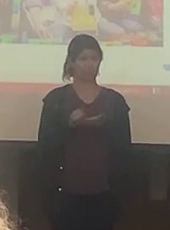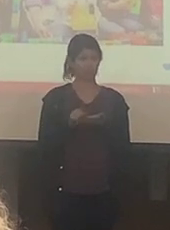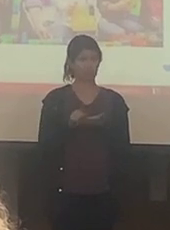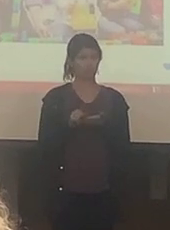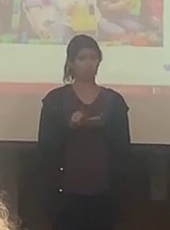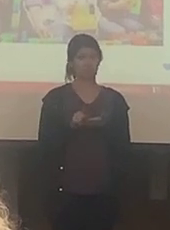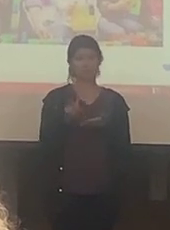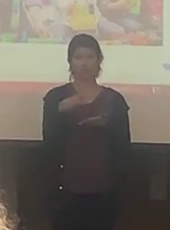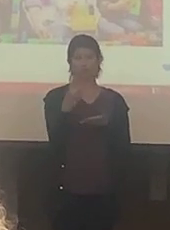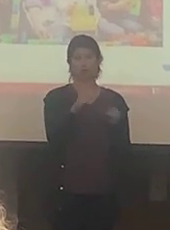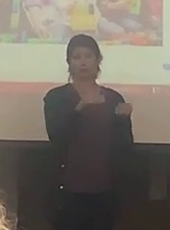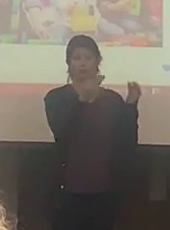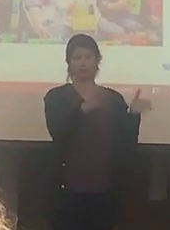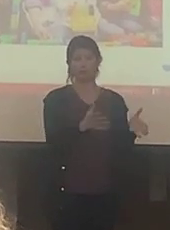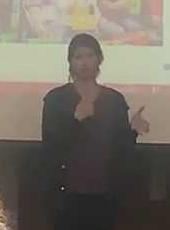is